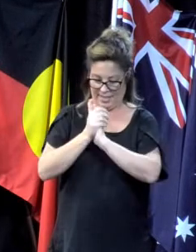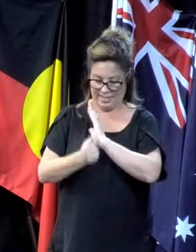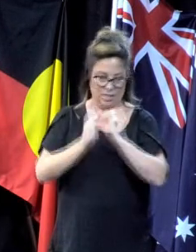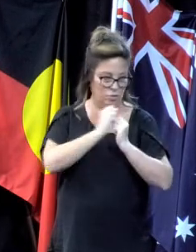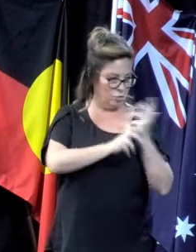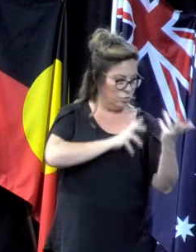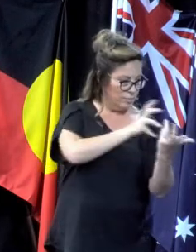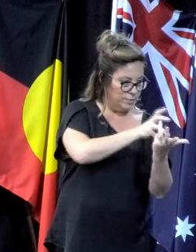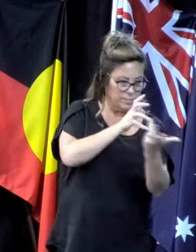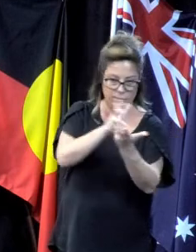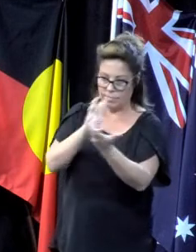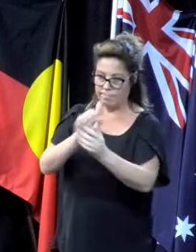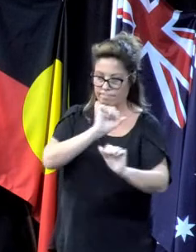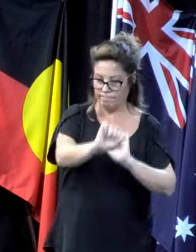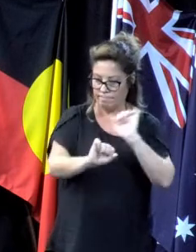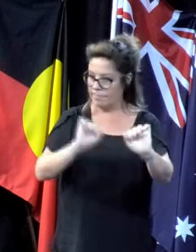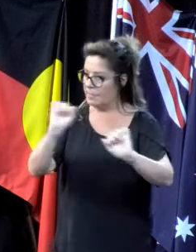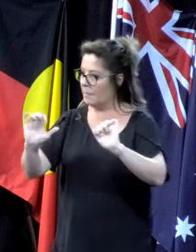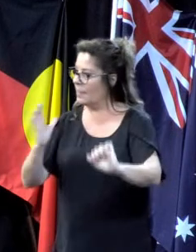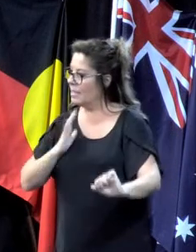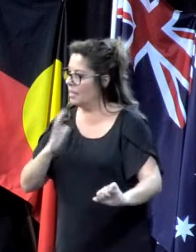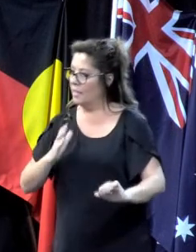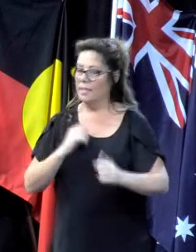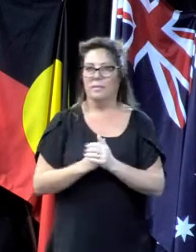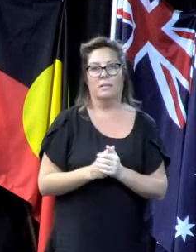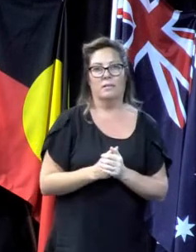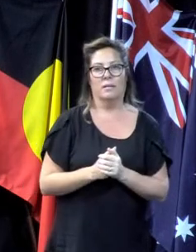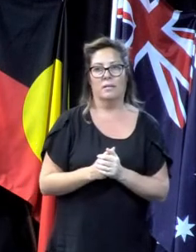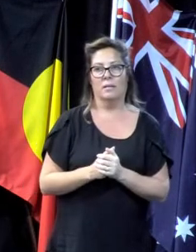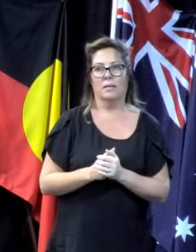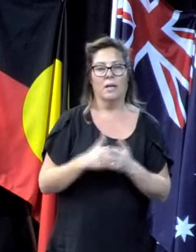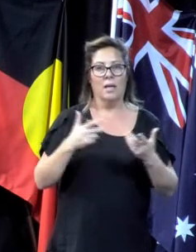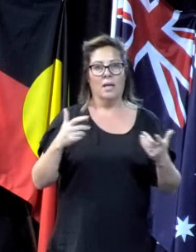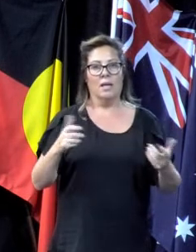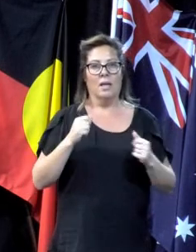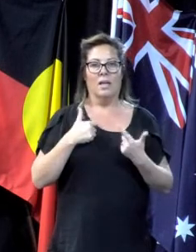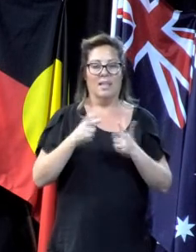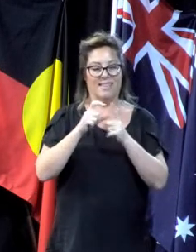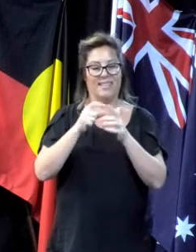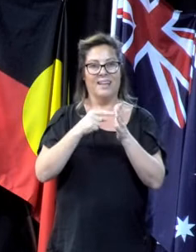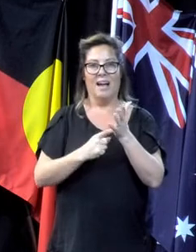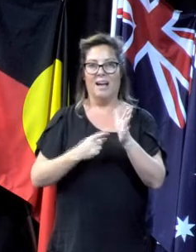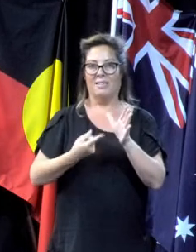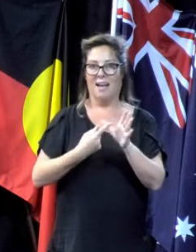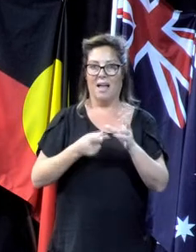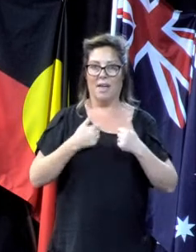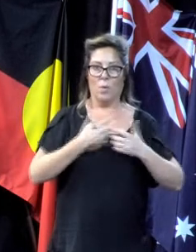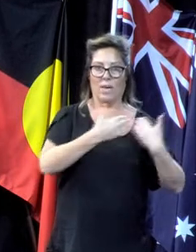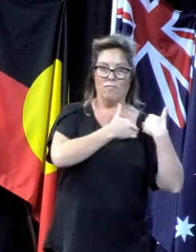As Grant mentioned earlier, focus on the data is a reference to the work of Lyn Sharratt and an approach we use at Ingham State High School to highlight